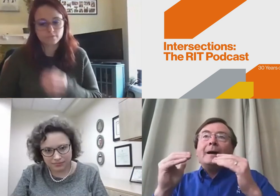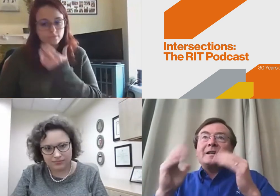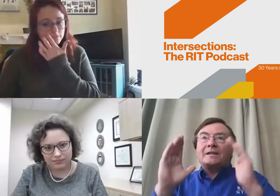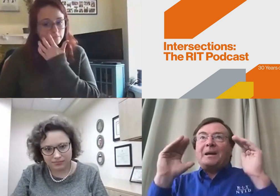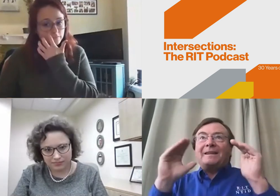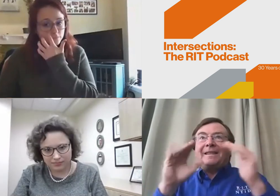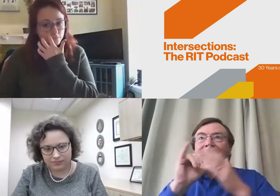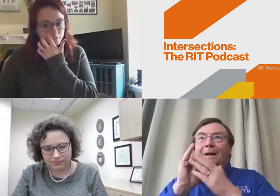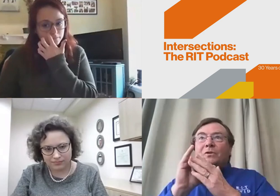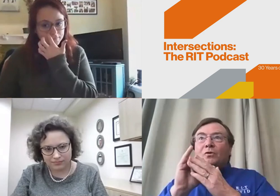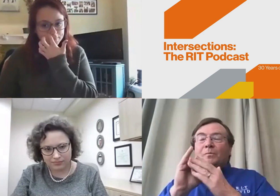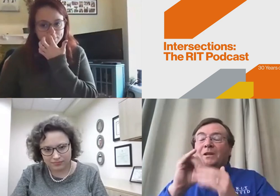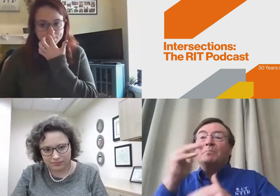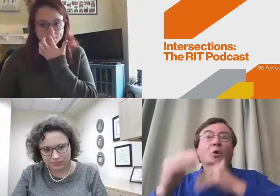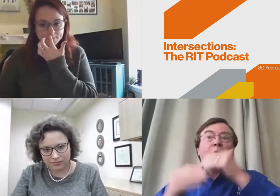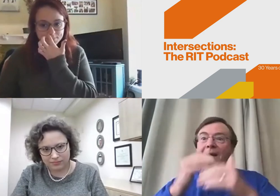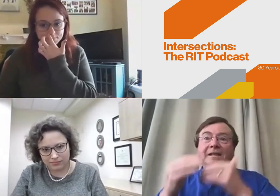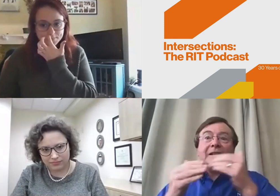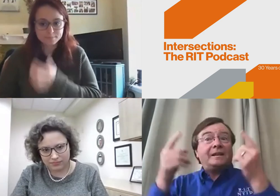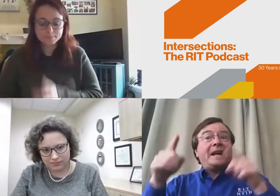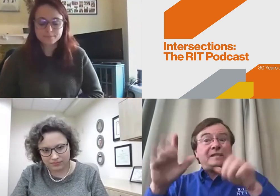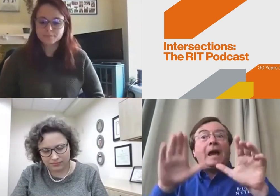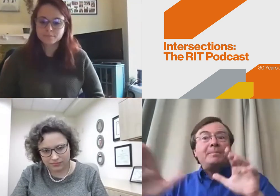I expected them to be progressing, and that's happening.